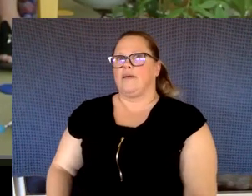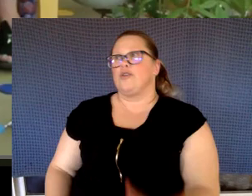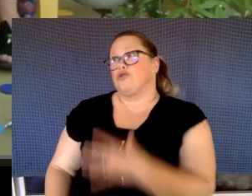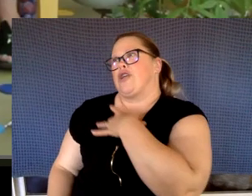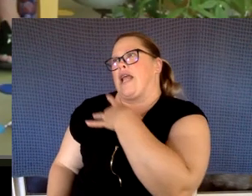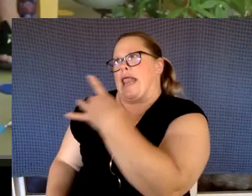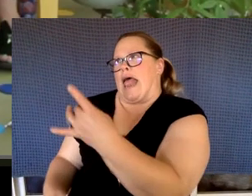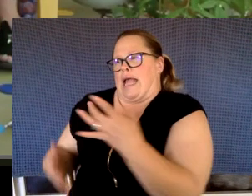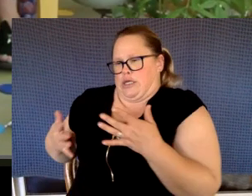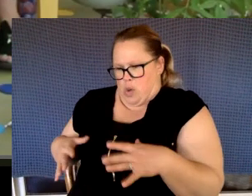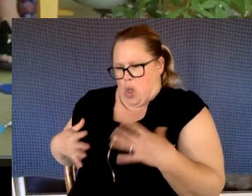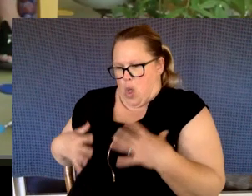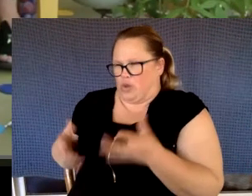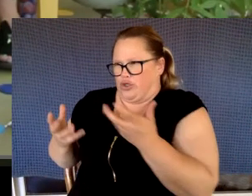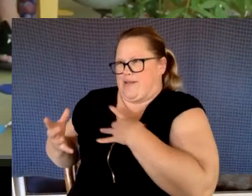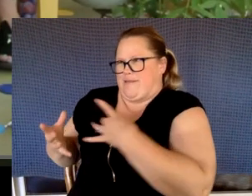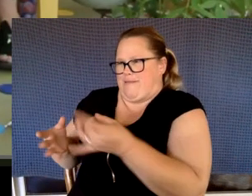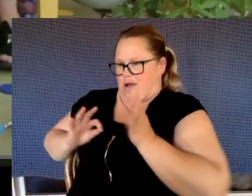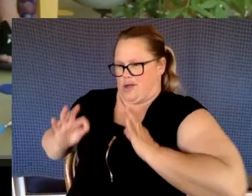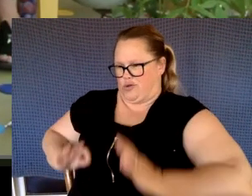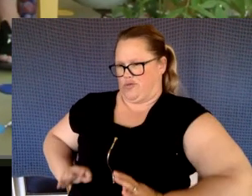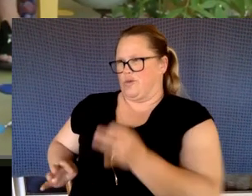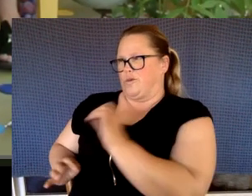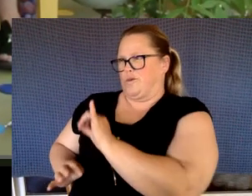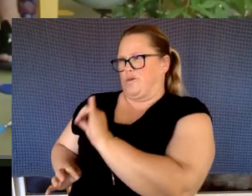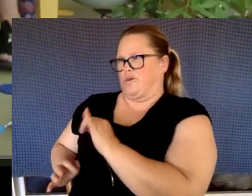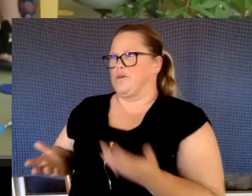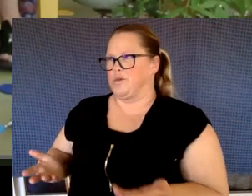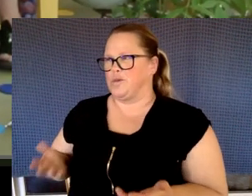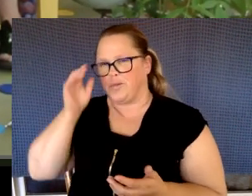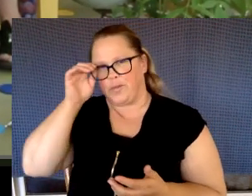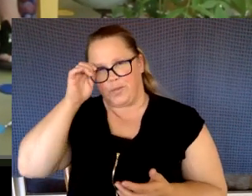She likes to wear a lot of dots, too.